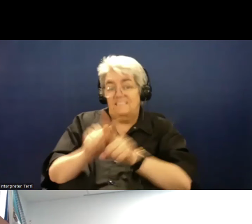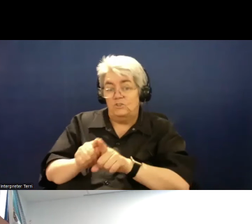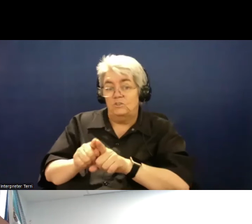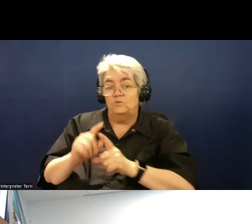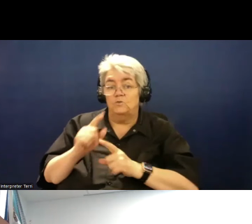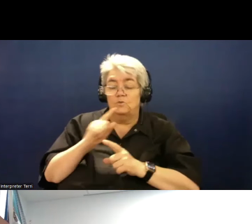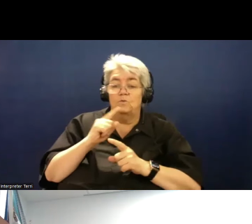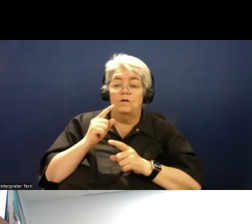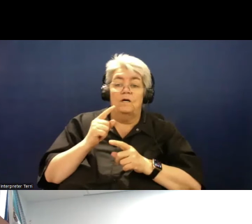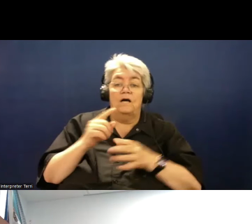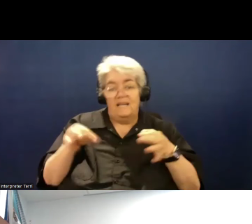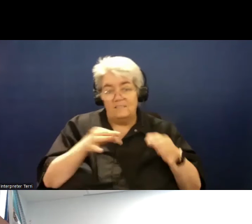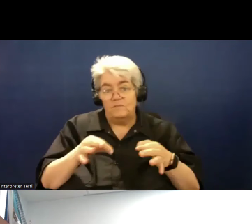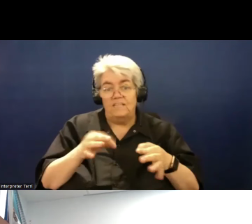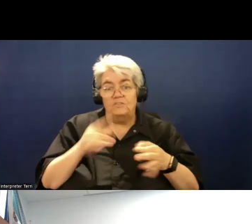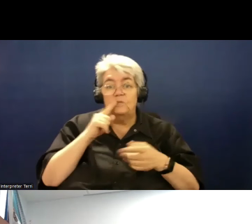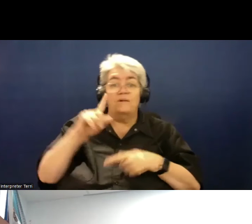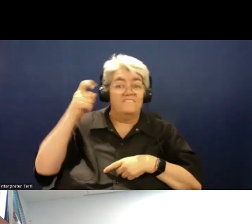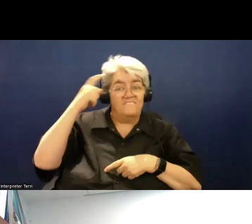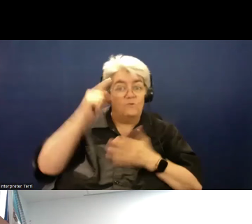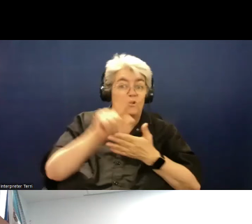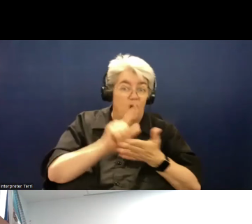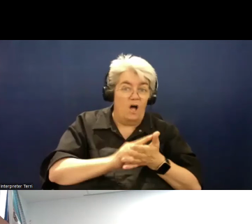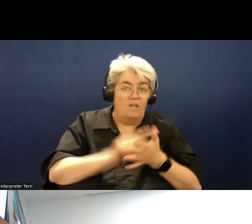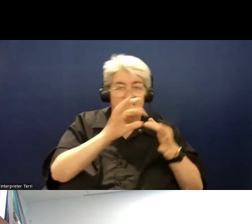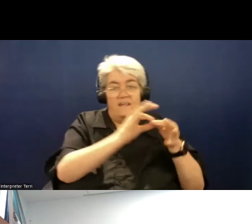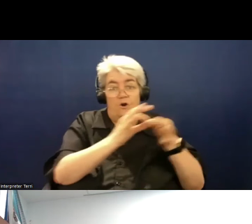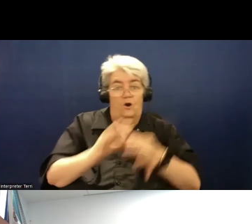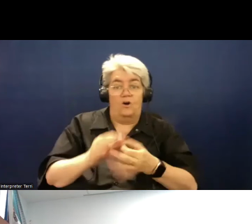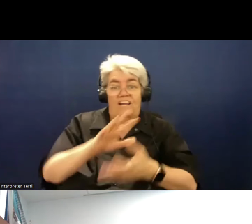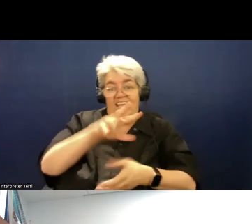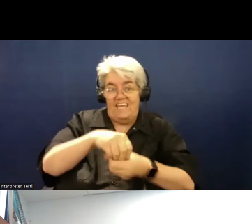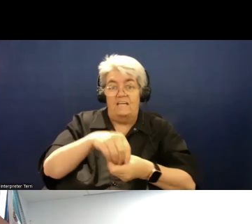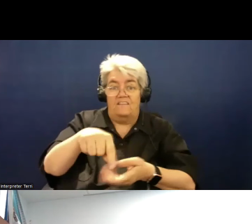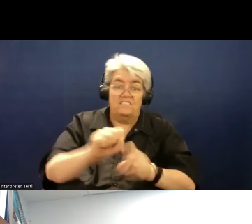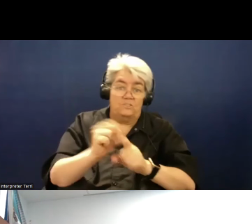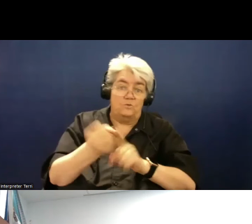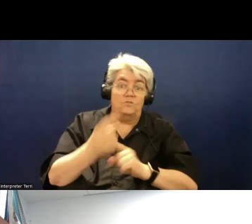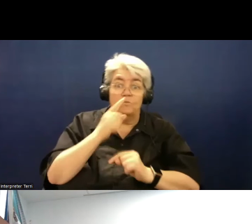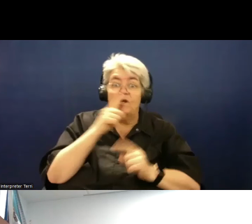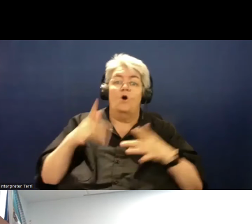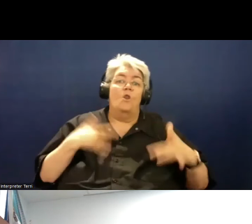FEDERAL LAWS THAT APPLY TO THESE SITUATIONS AS WELL. WE ARE LOOKING FORWARD TO THE REPORT BEING RELEASED